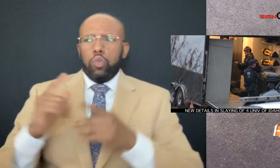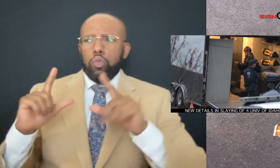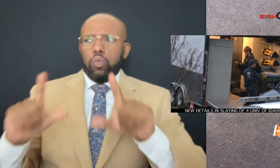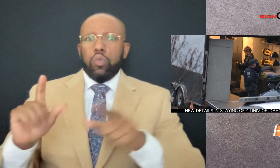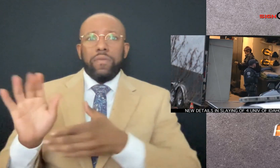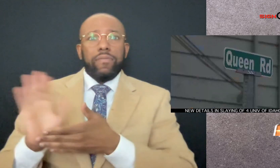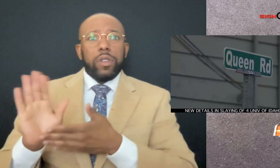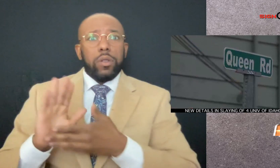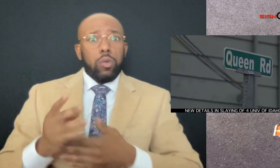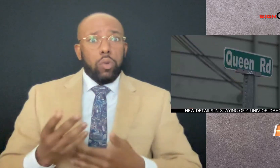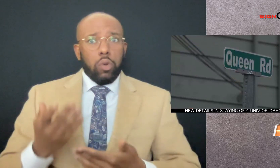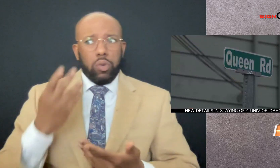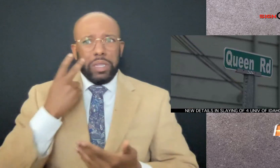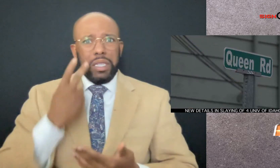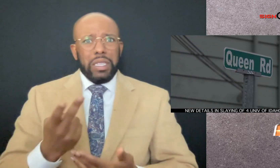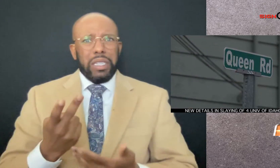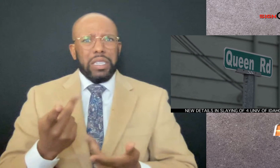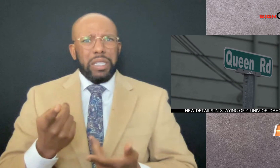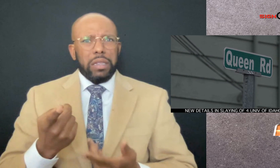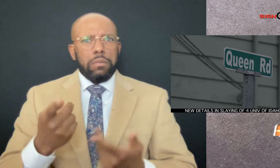And now new video has surfaced.